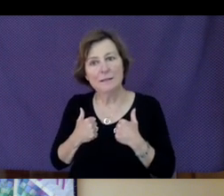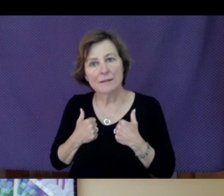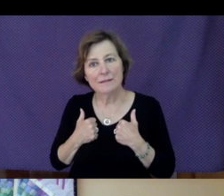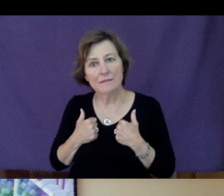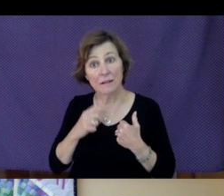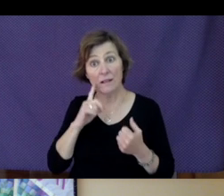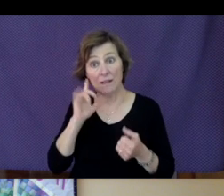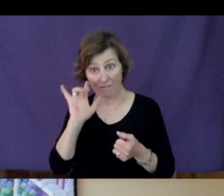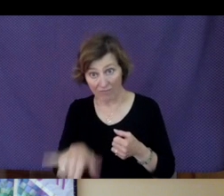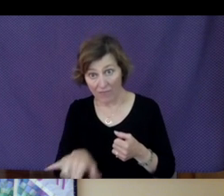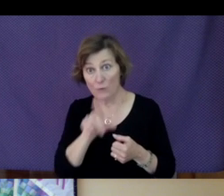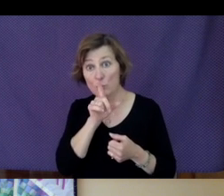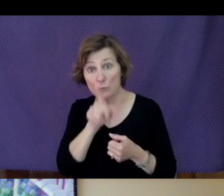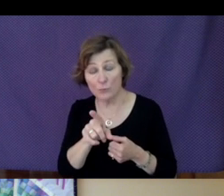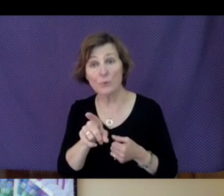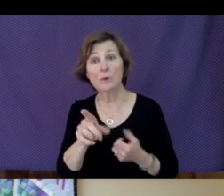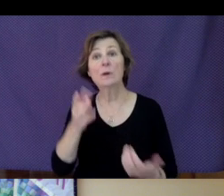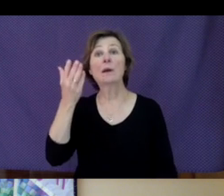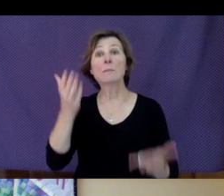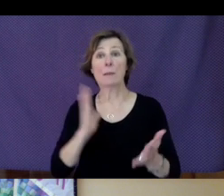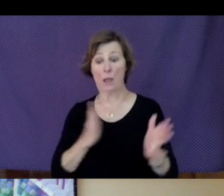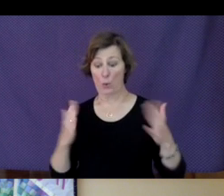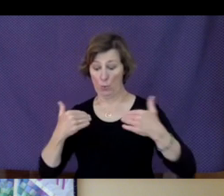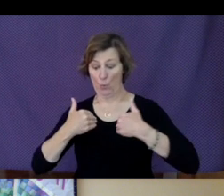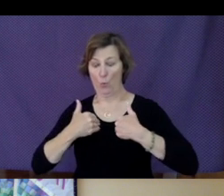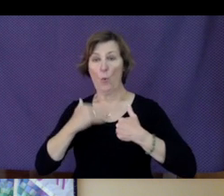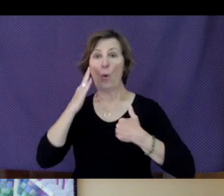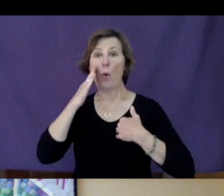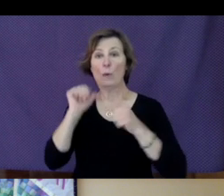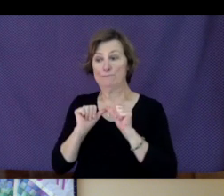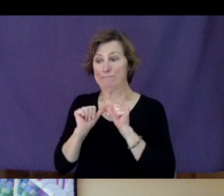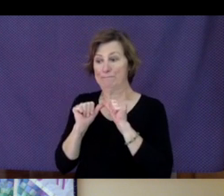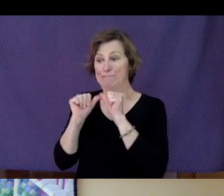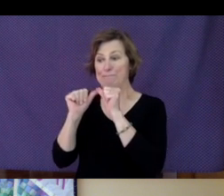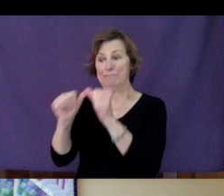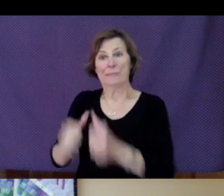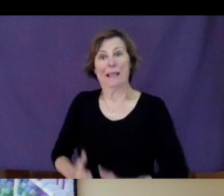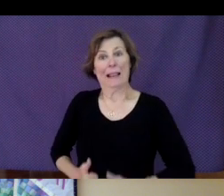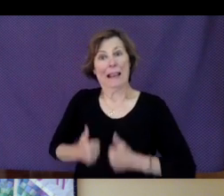maybe Our souls live on by passing love down through the generations